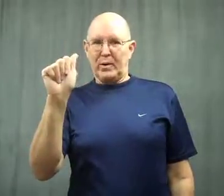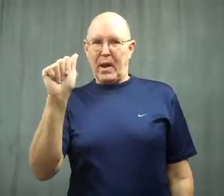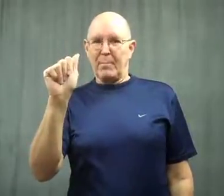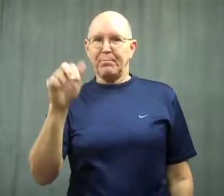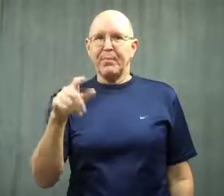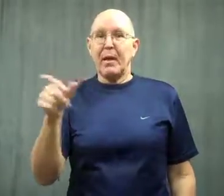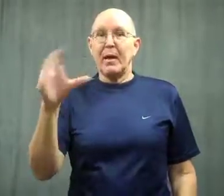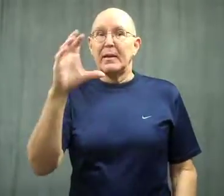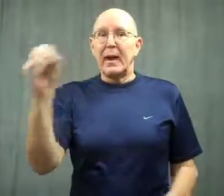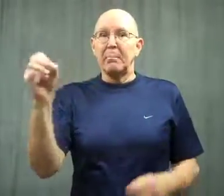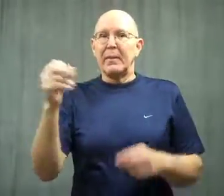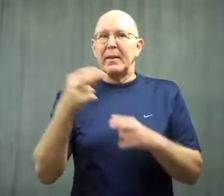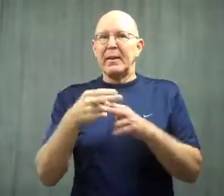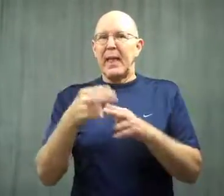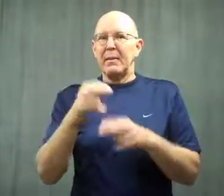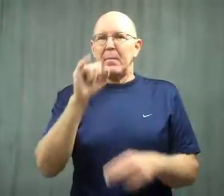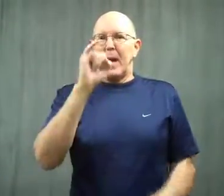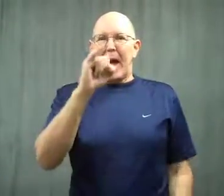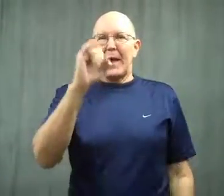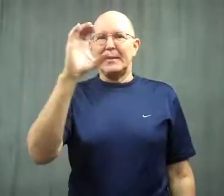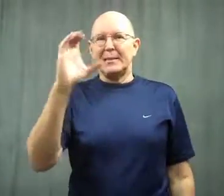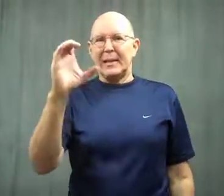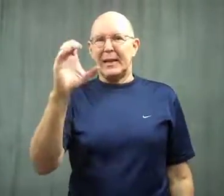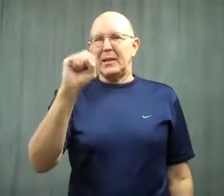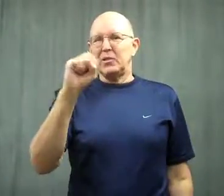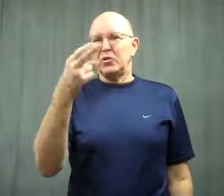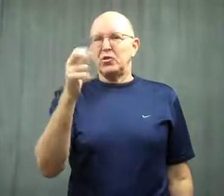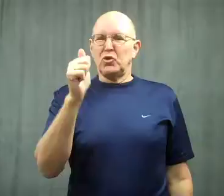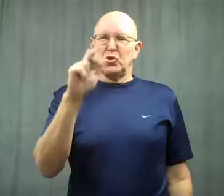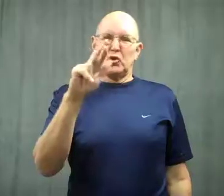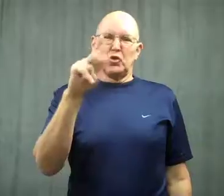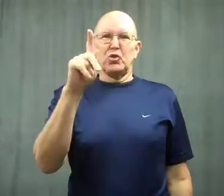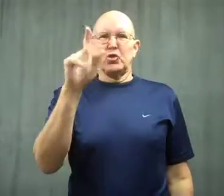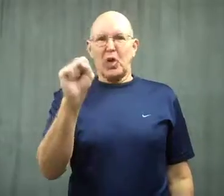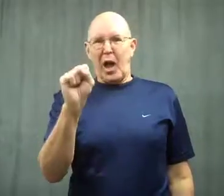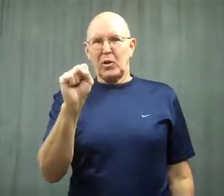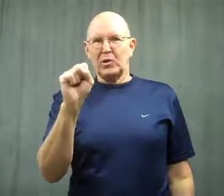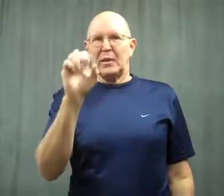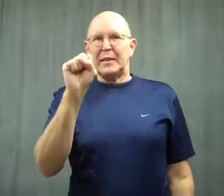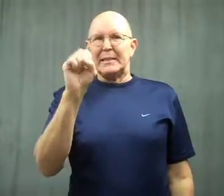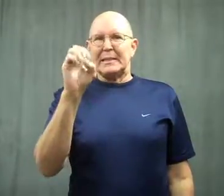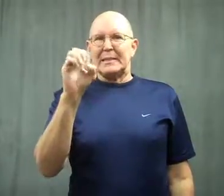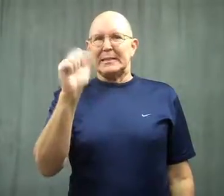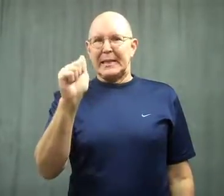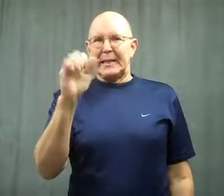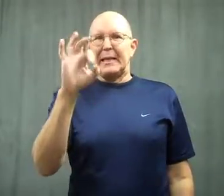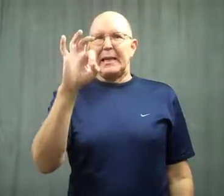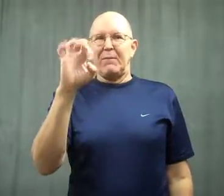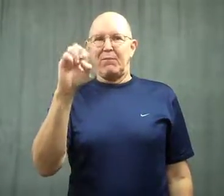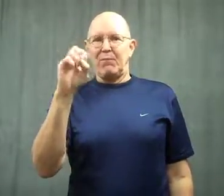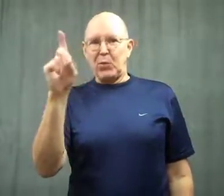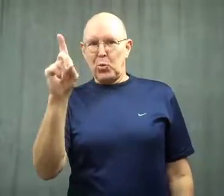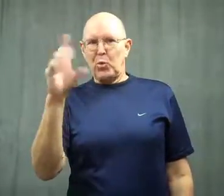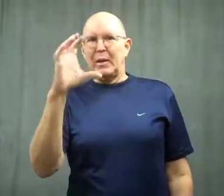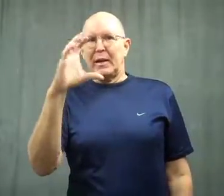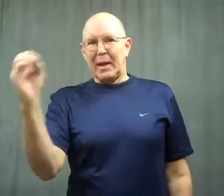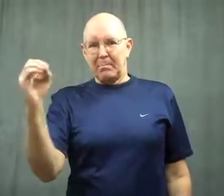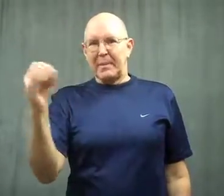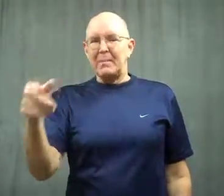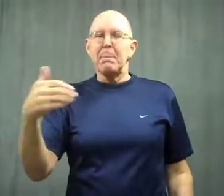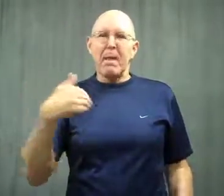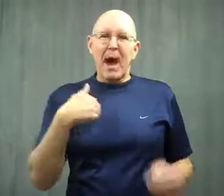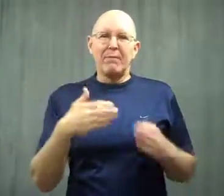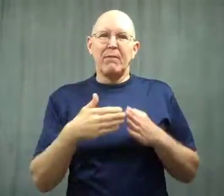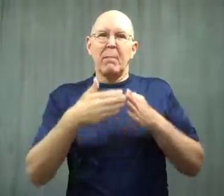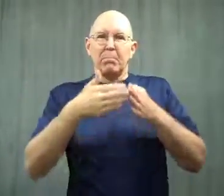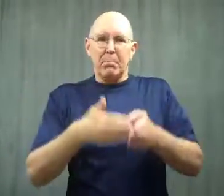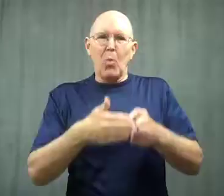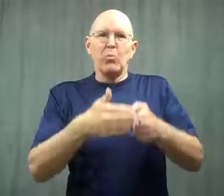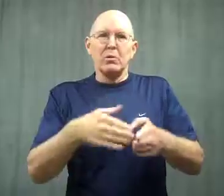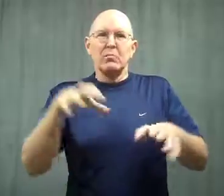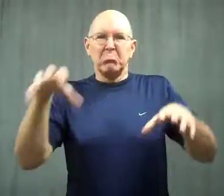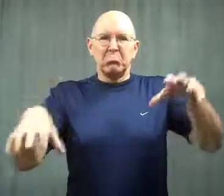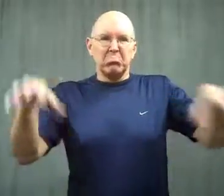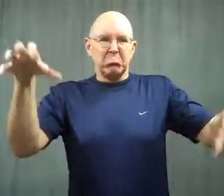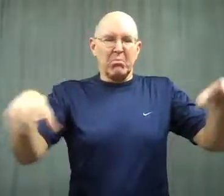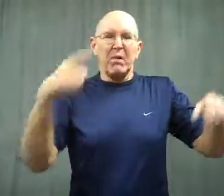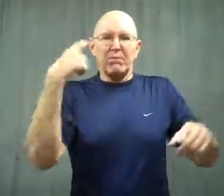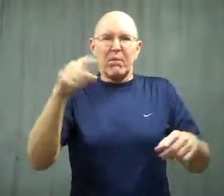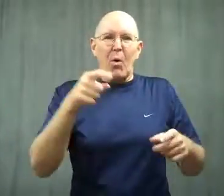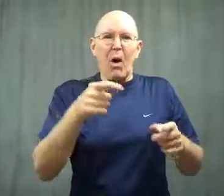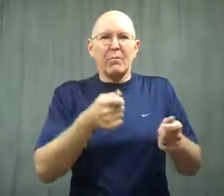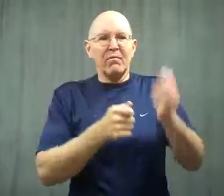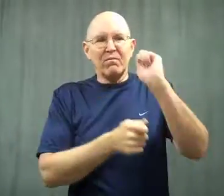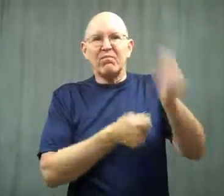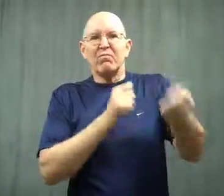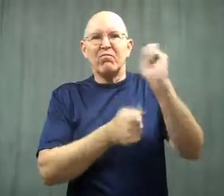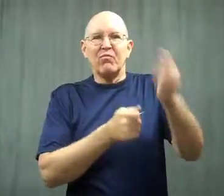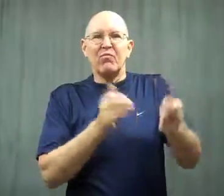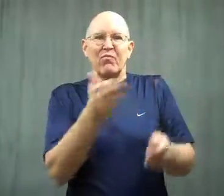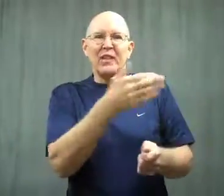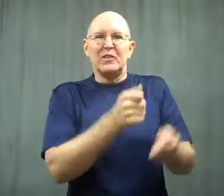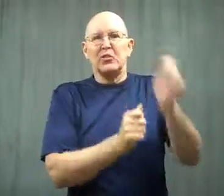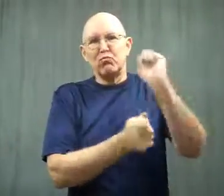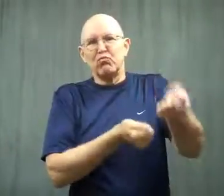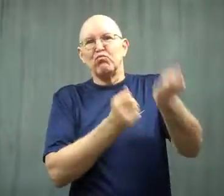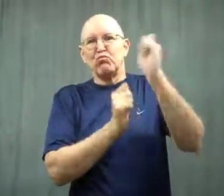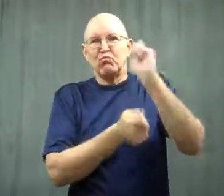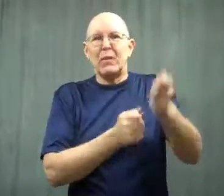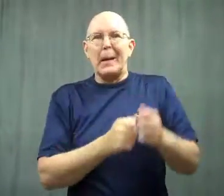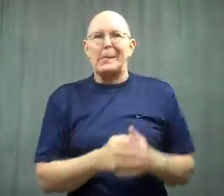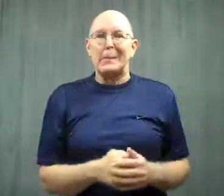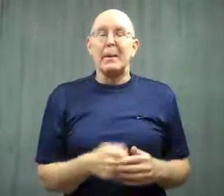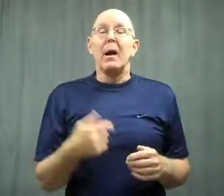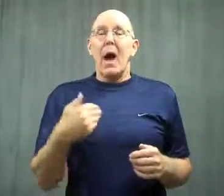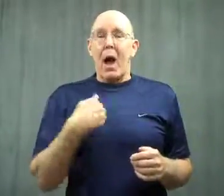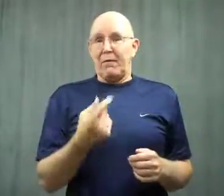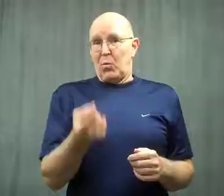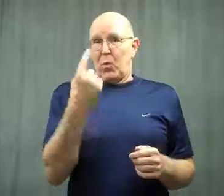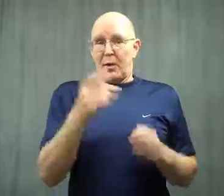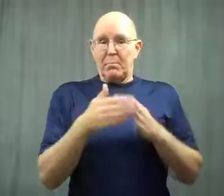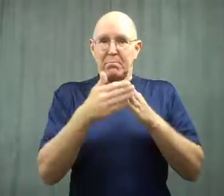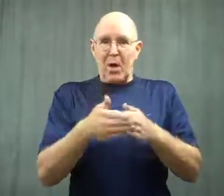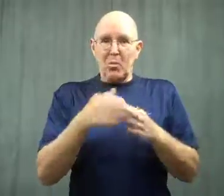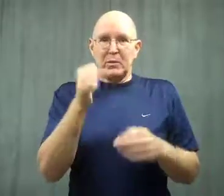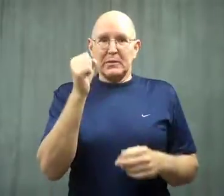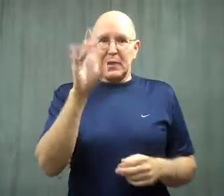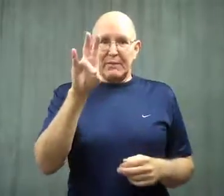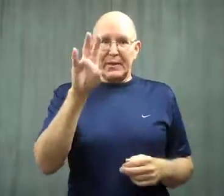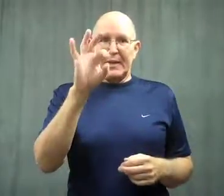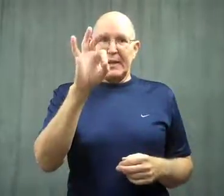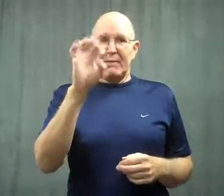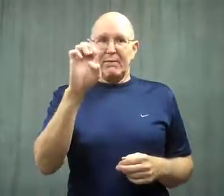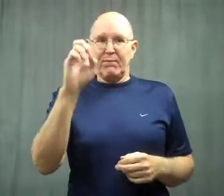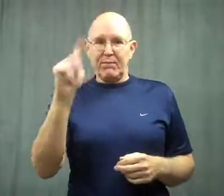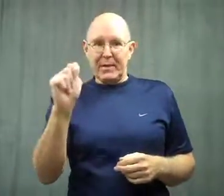The I.C. Sharks Seafood company has a number of boats used for fishing.